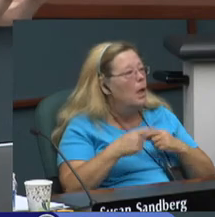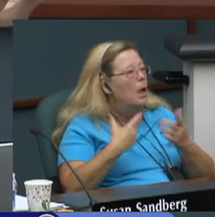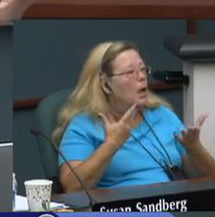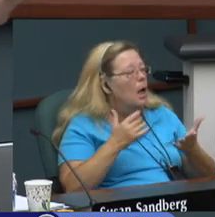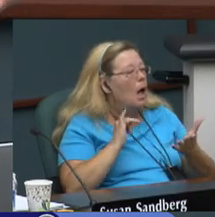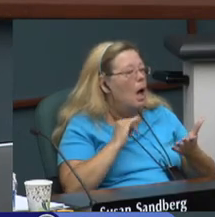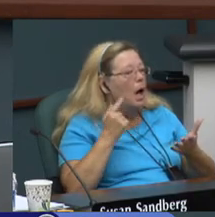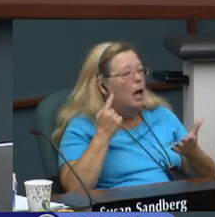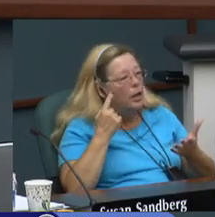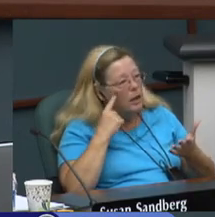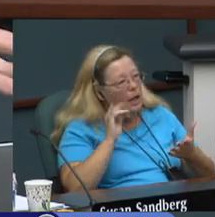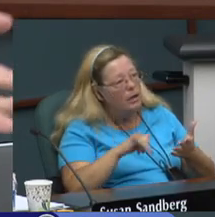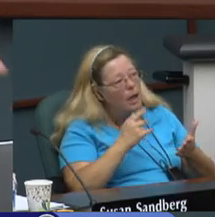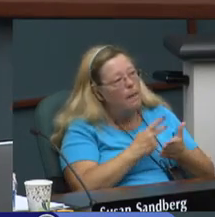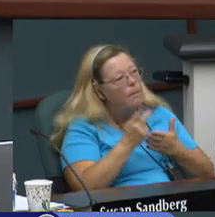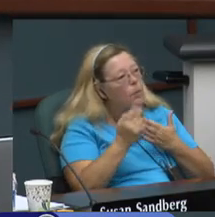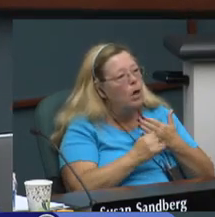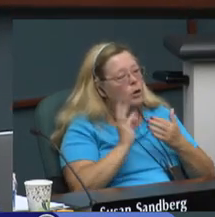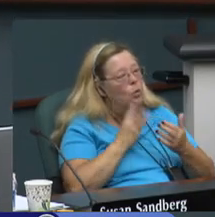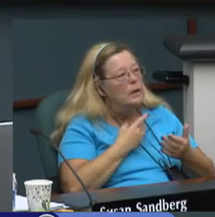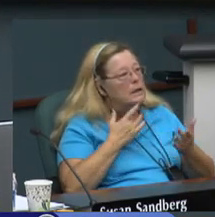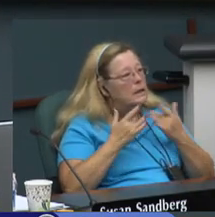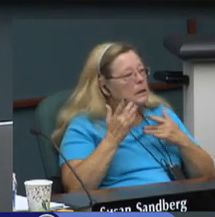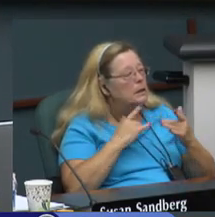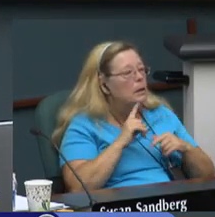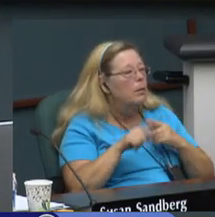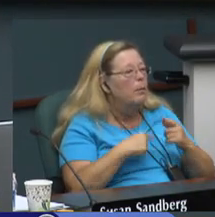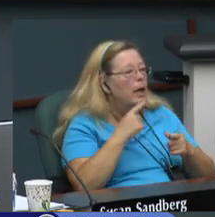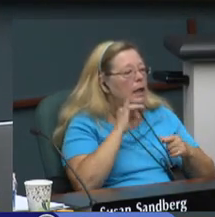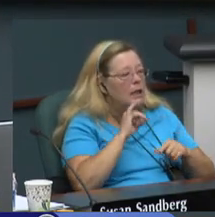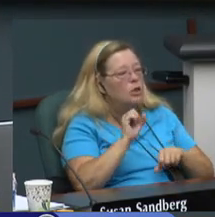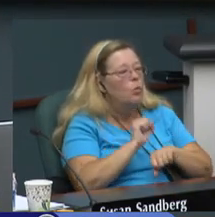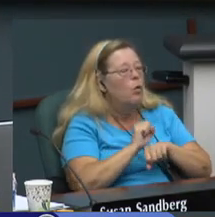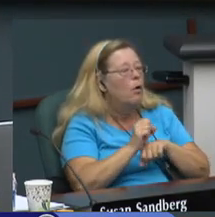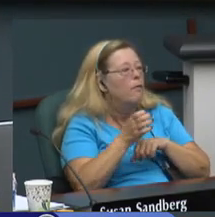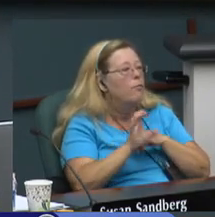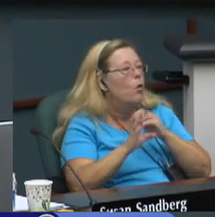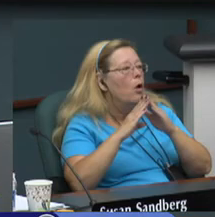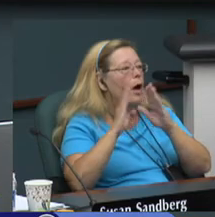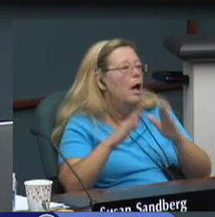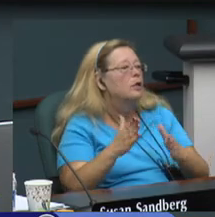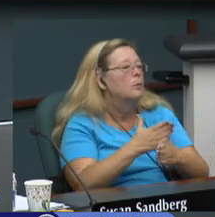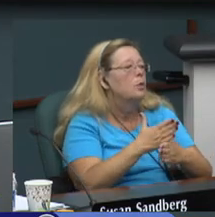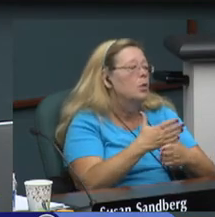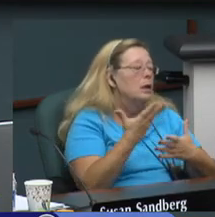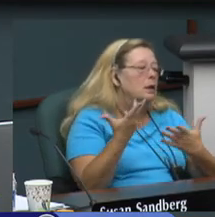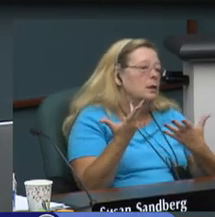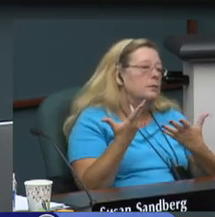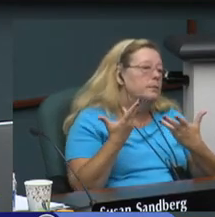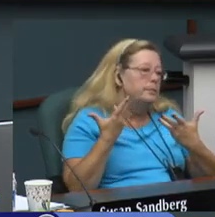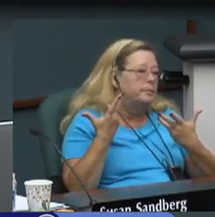projects were concerned about are mostly if workforce housing between well I mean